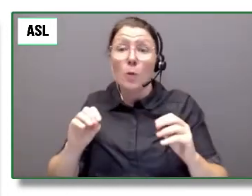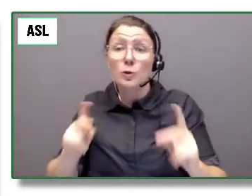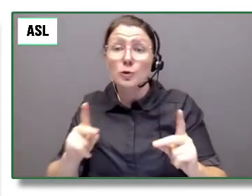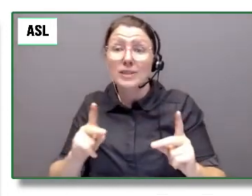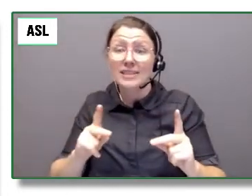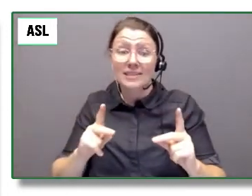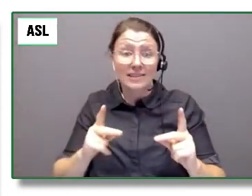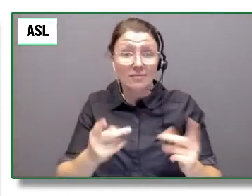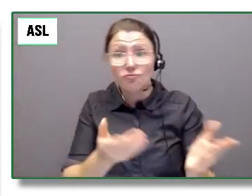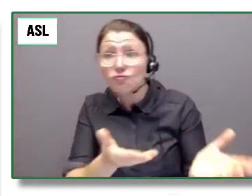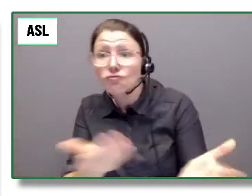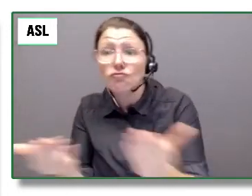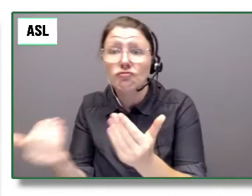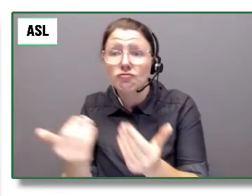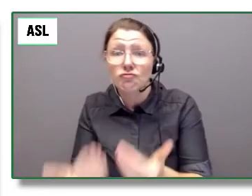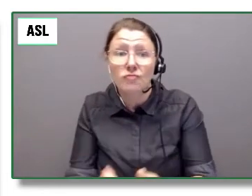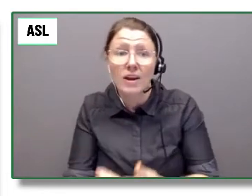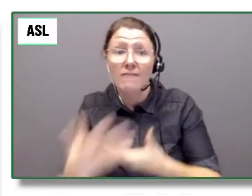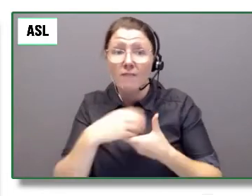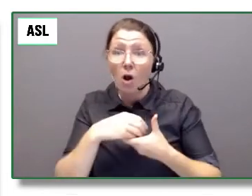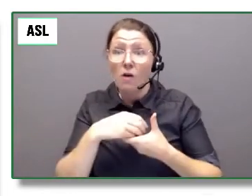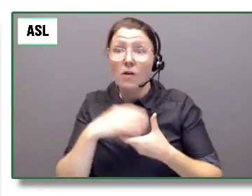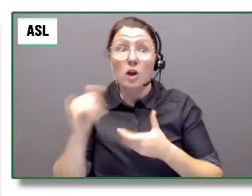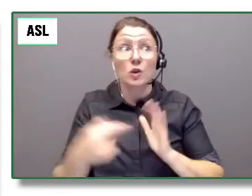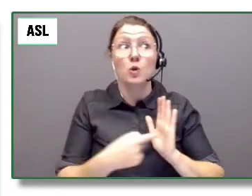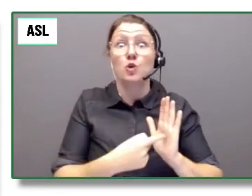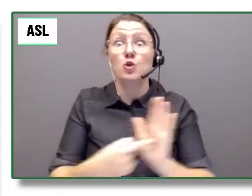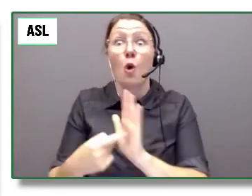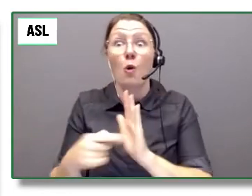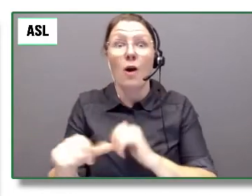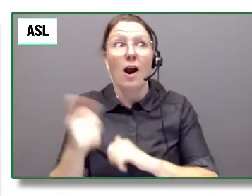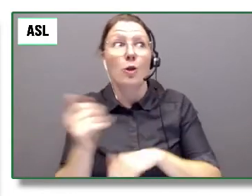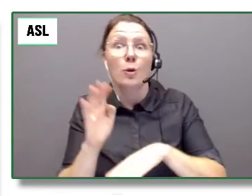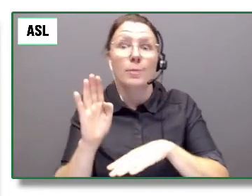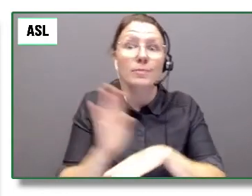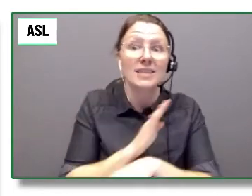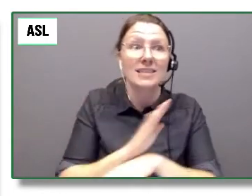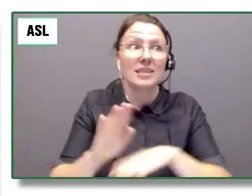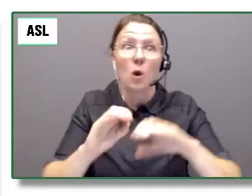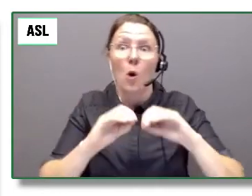for others to realize that they can too. They can for themselves and they can for